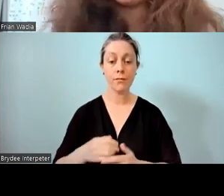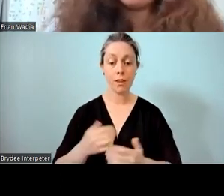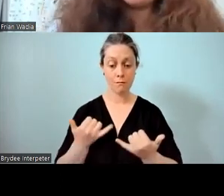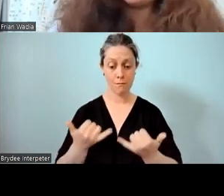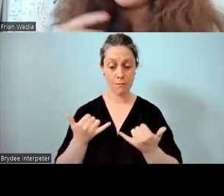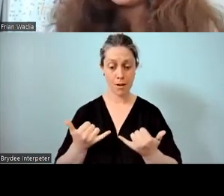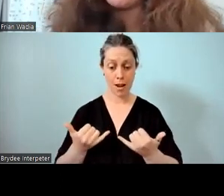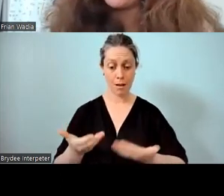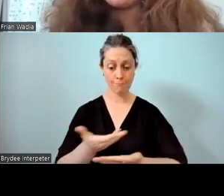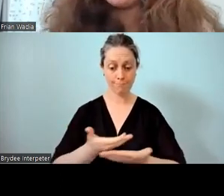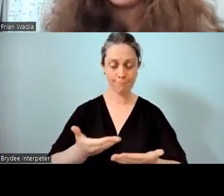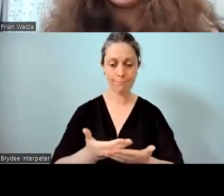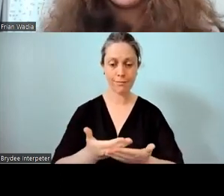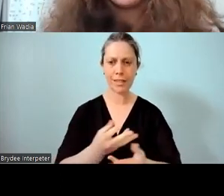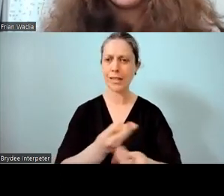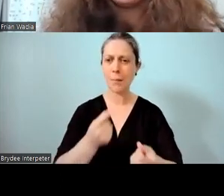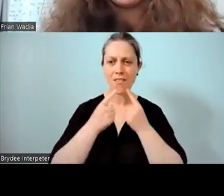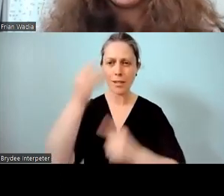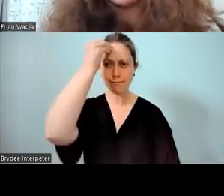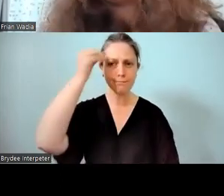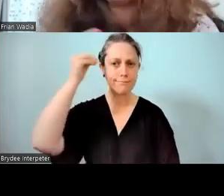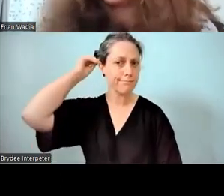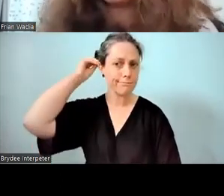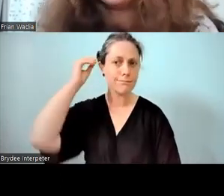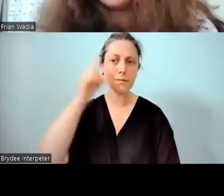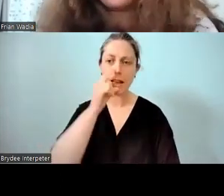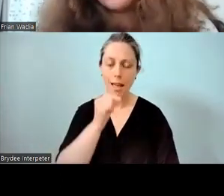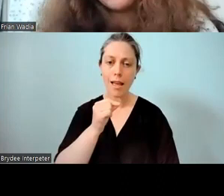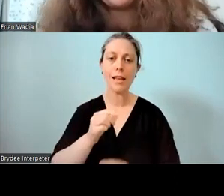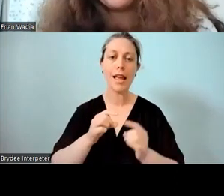you are able to take something away and actually start working on it, you know,